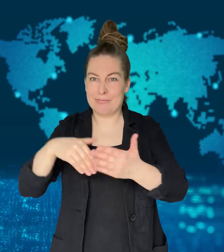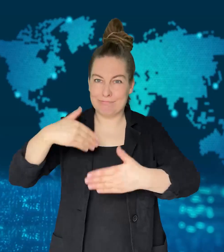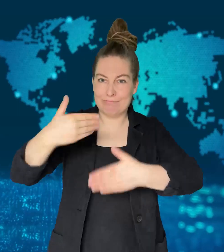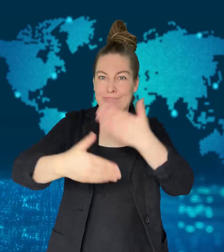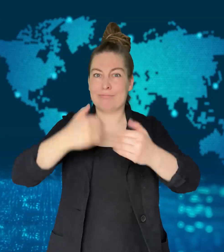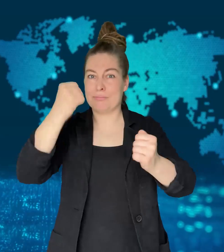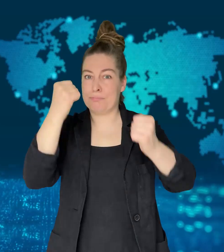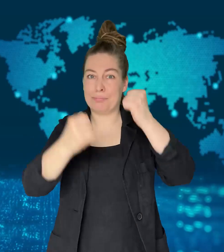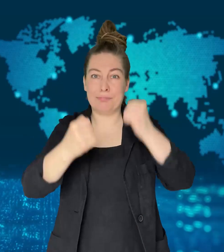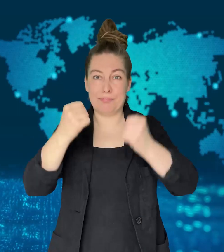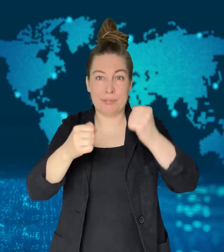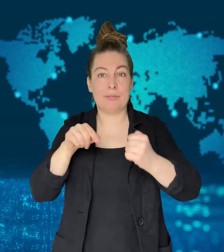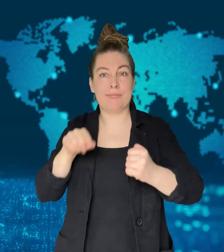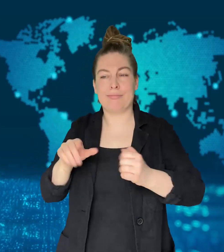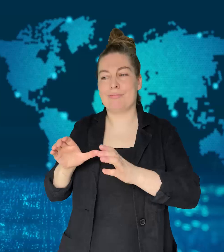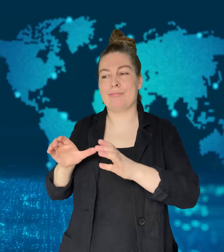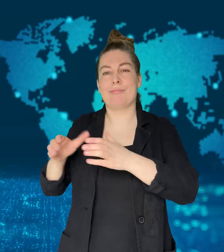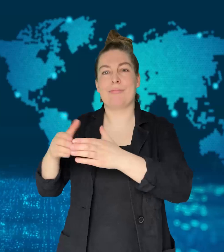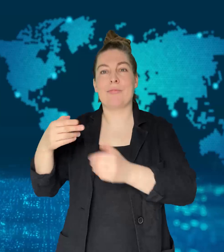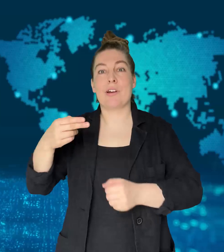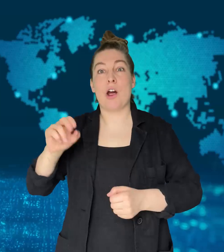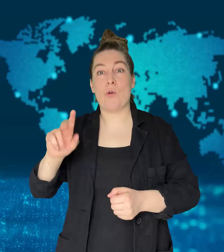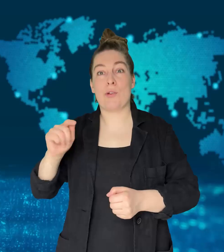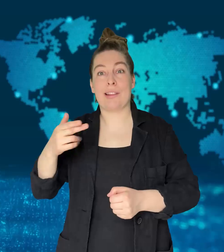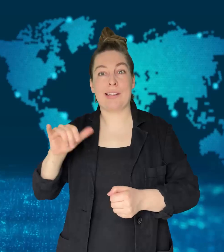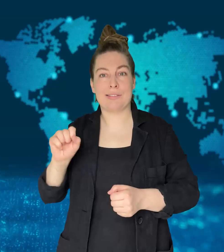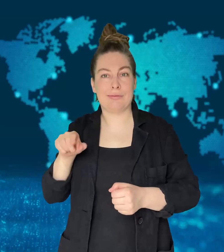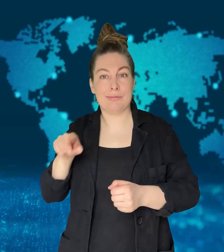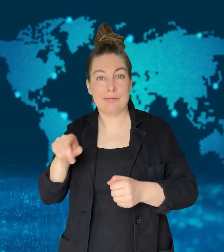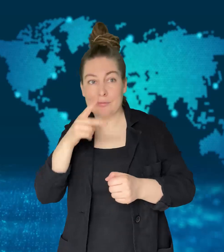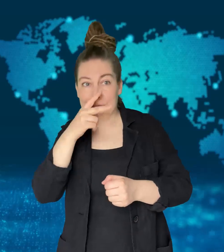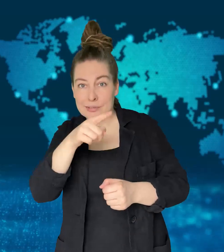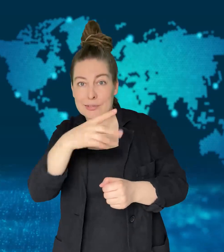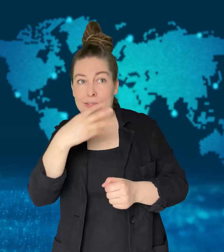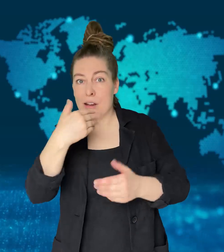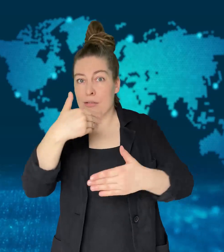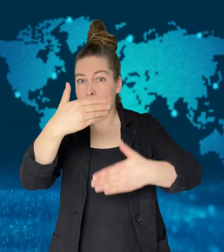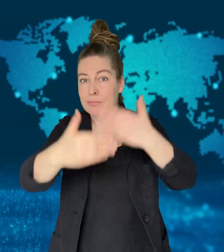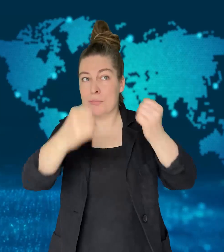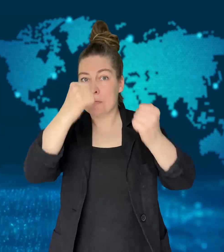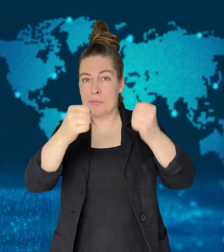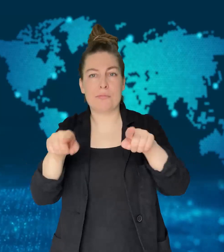That was the fifth Houthi attack on Israel